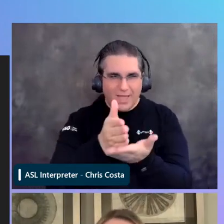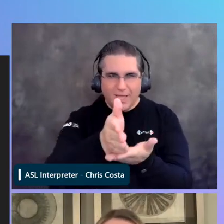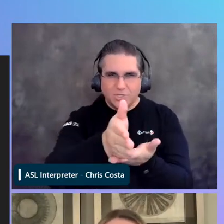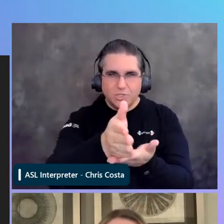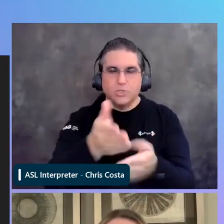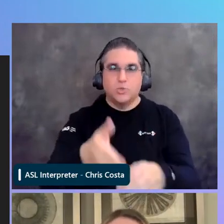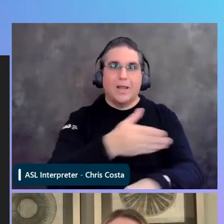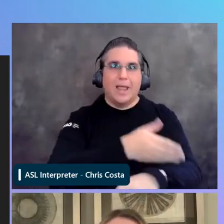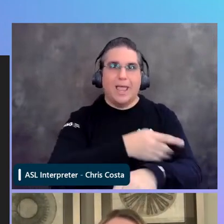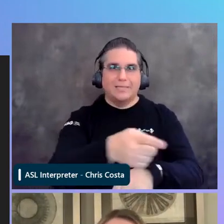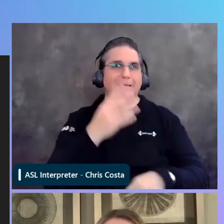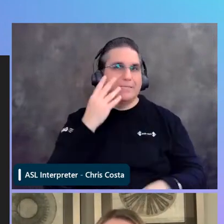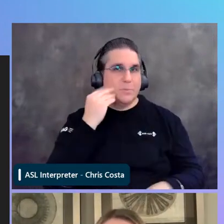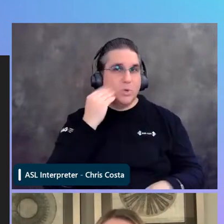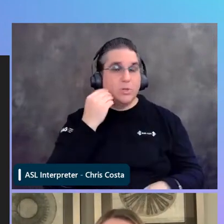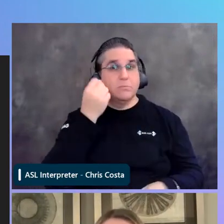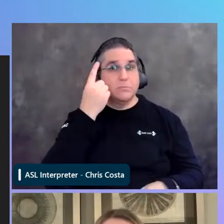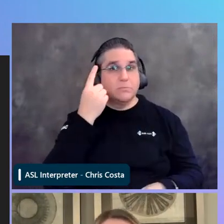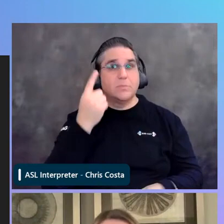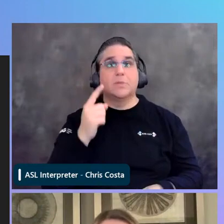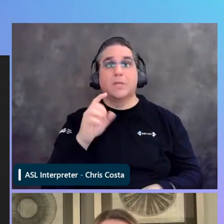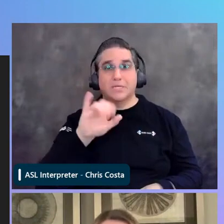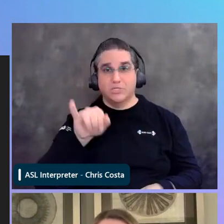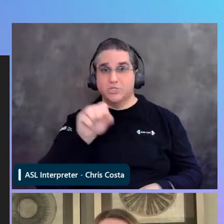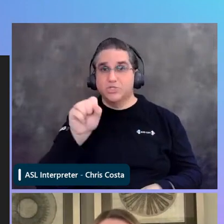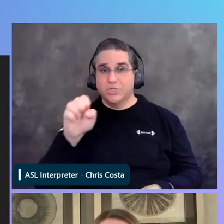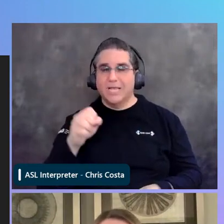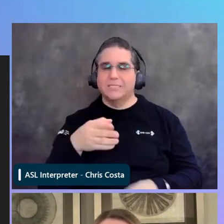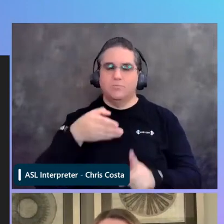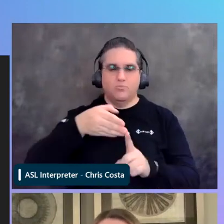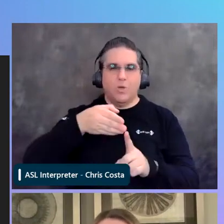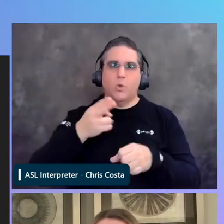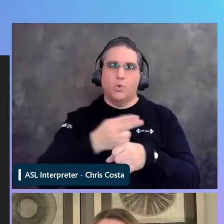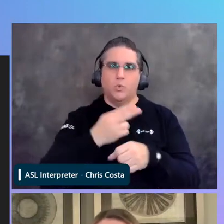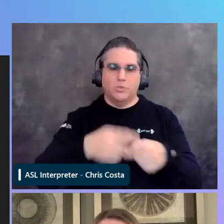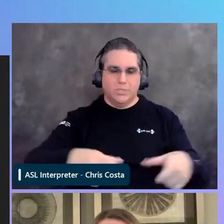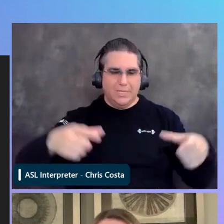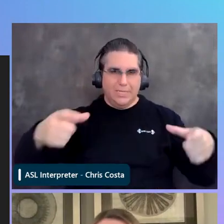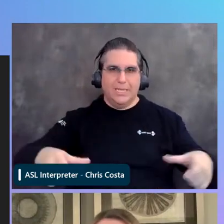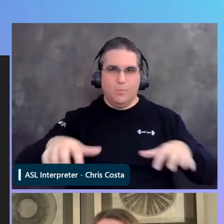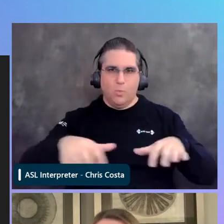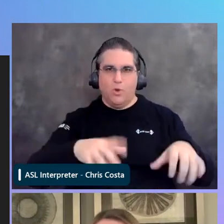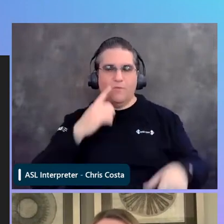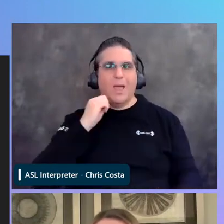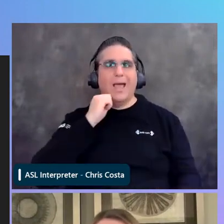primary keyboard user, uh, for non carpal tunnel syndrome, um,